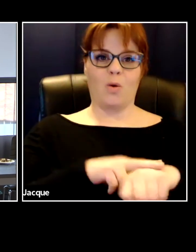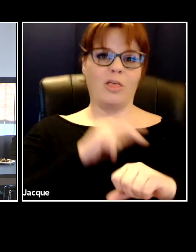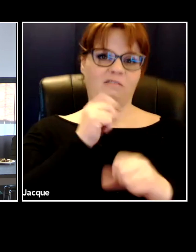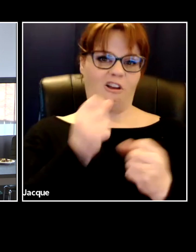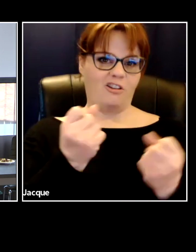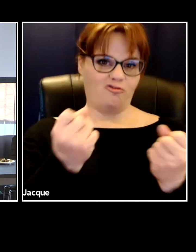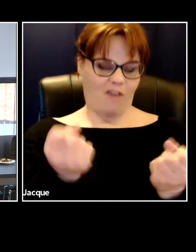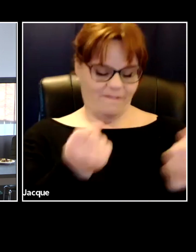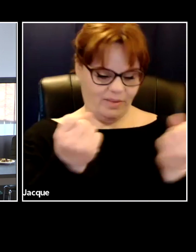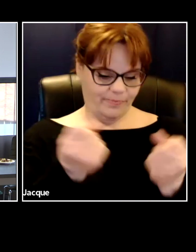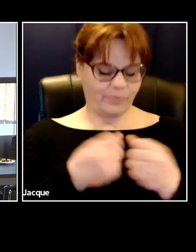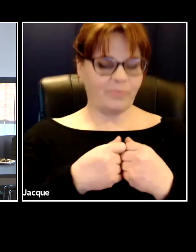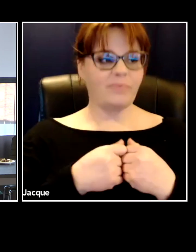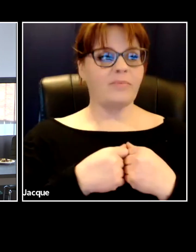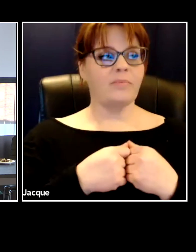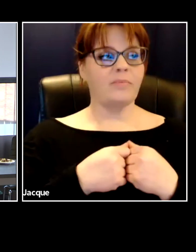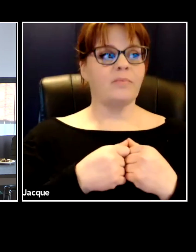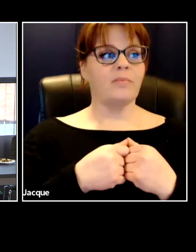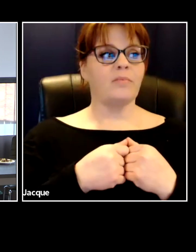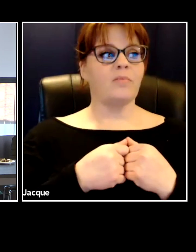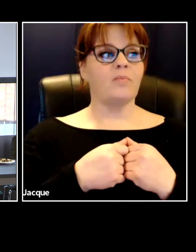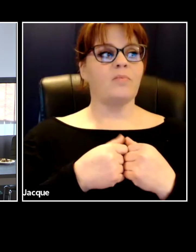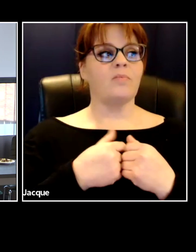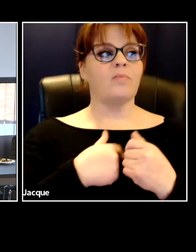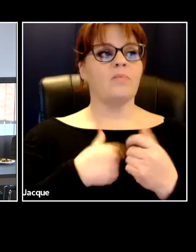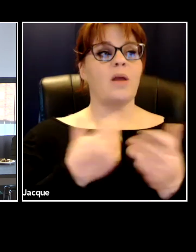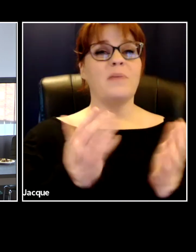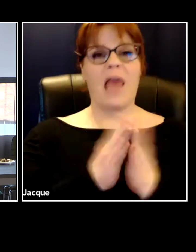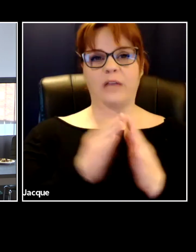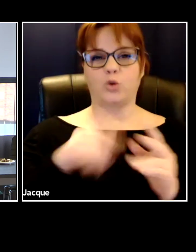to this and the reason I'm going to ask you to respond to this is because I think it it helps us